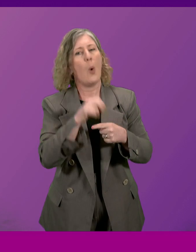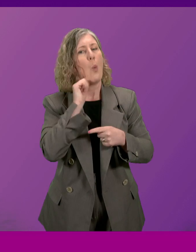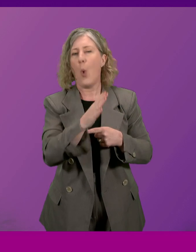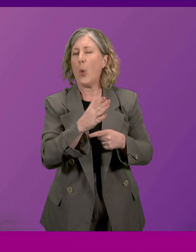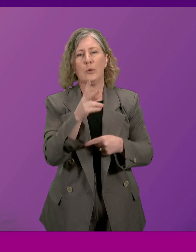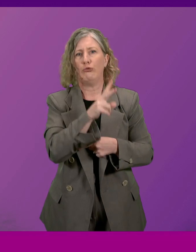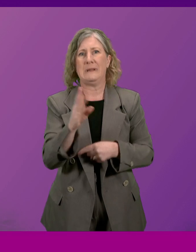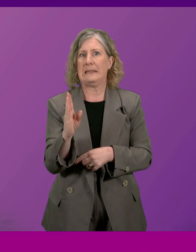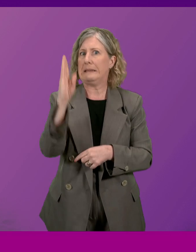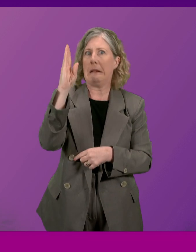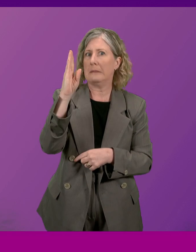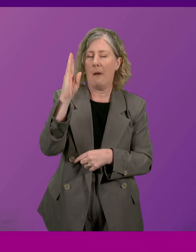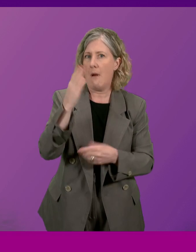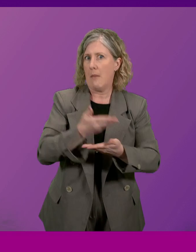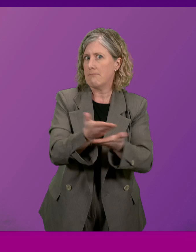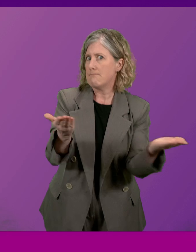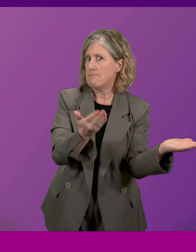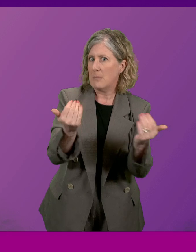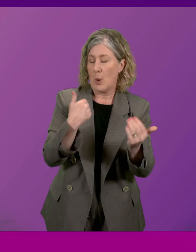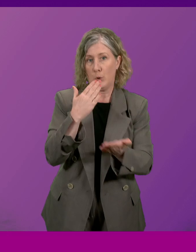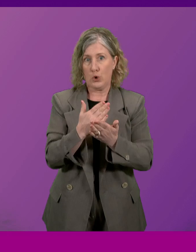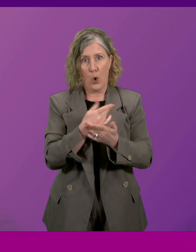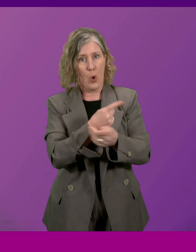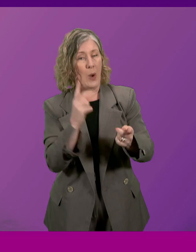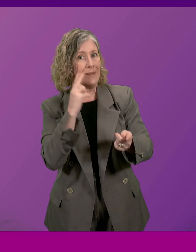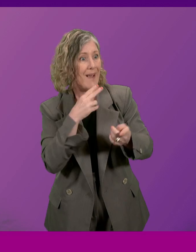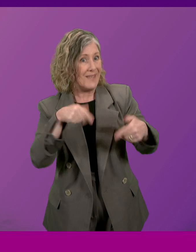I am sure that deaf people in the public gallery and across the country will welcome